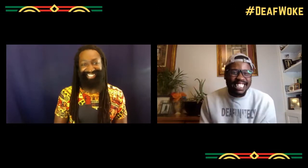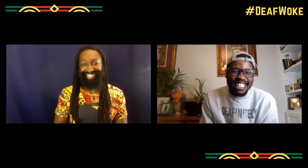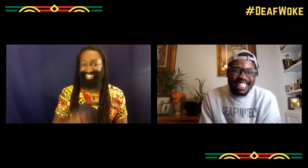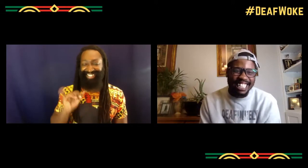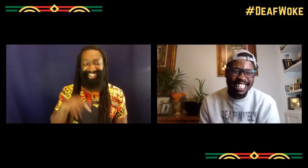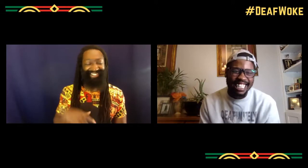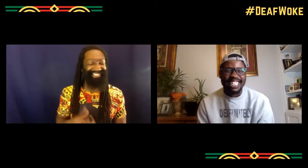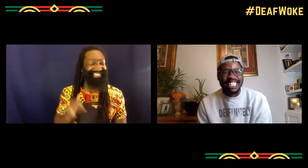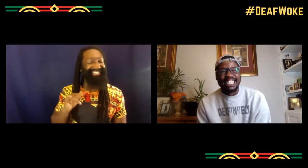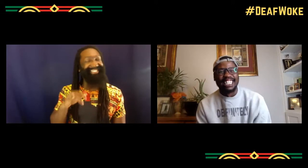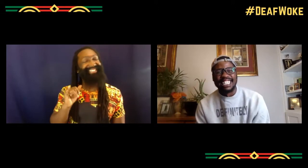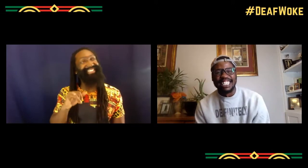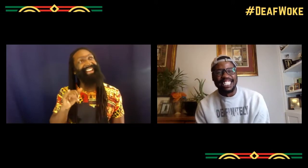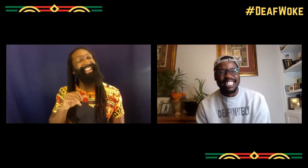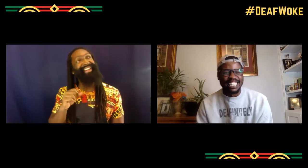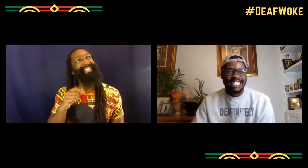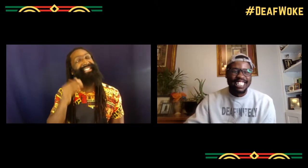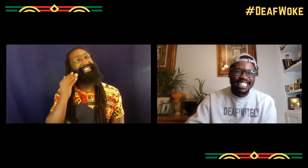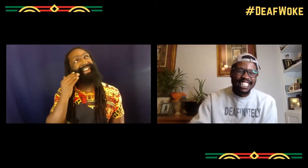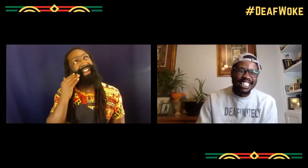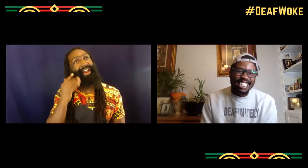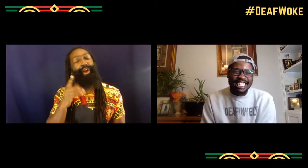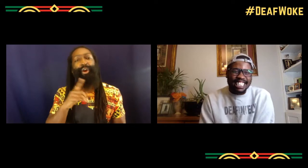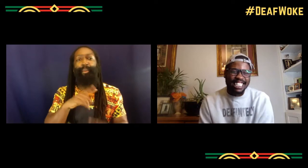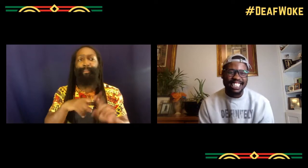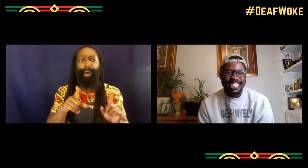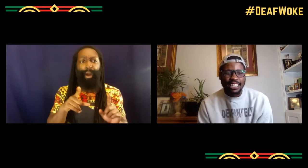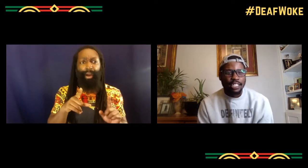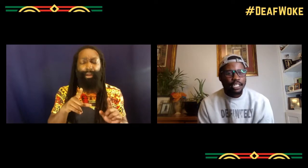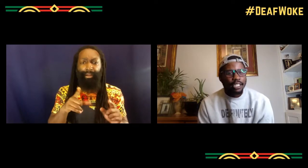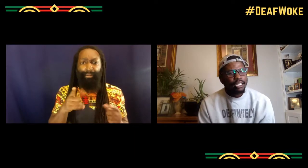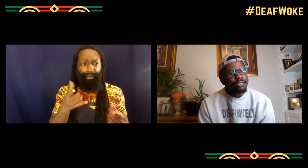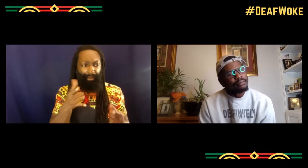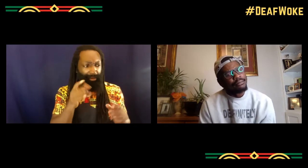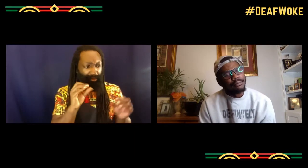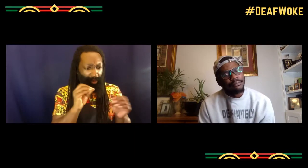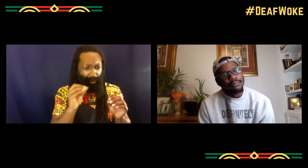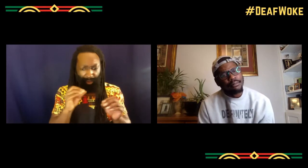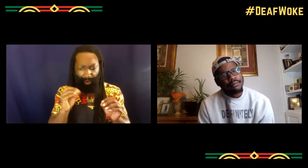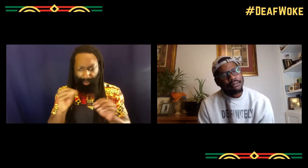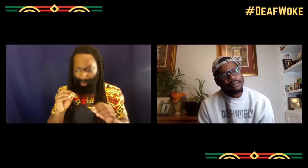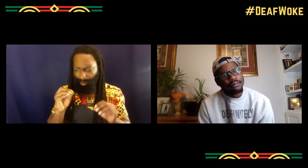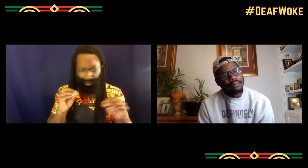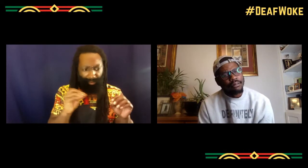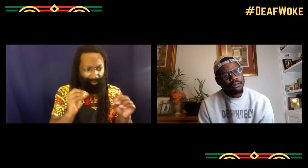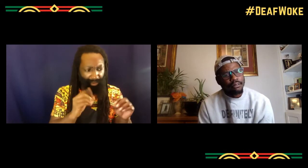I just kind of go with the flow, okay. Oh yeah. I know, I know, I know.